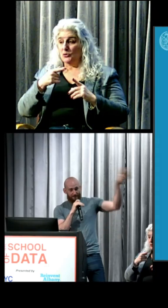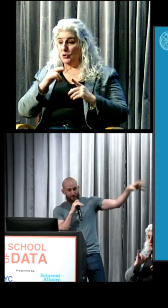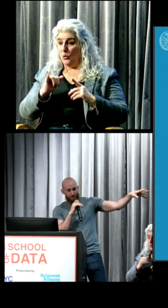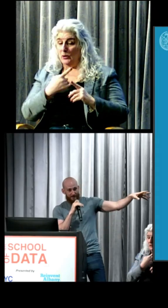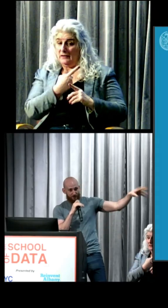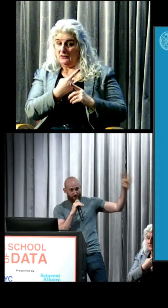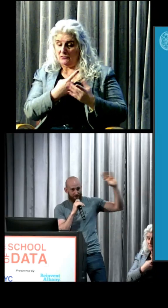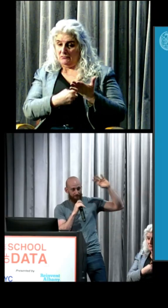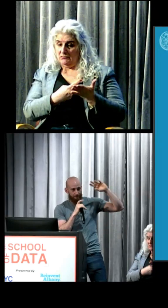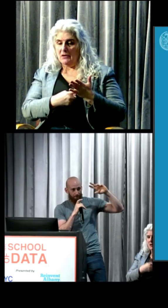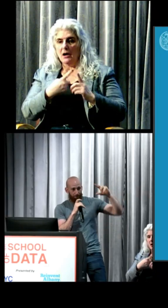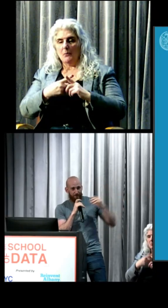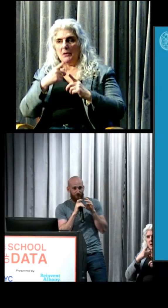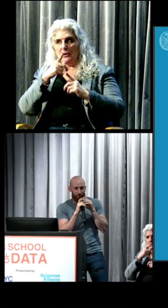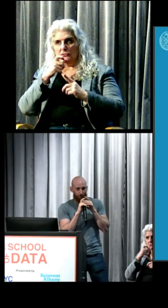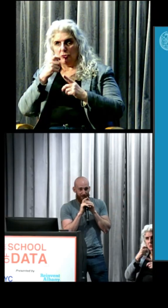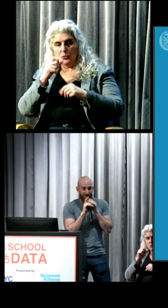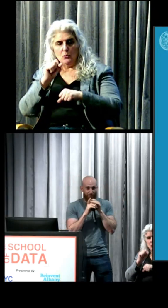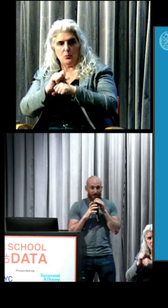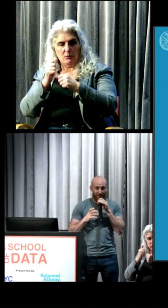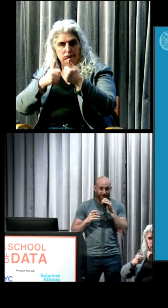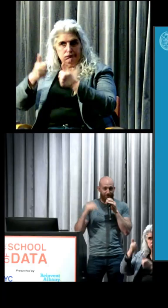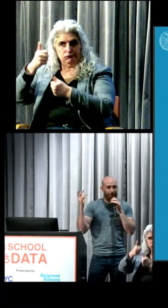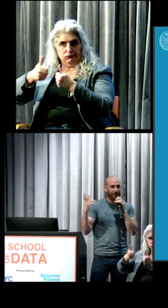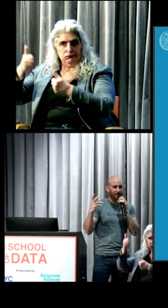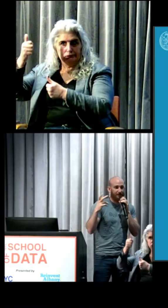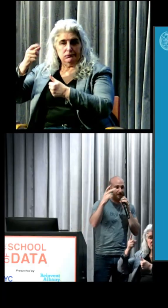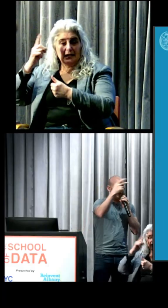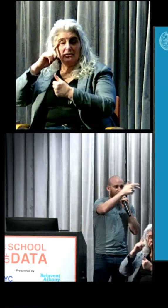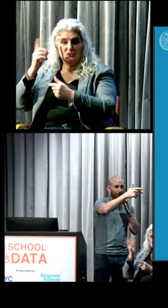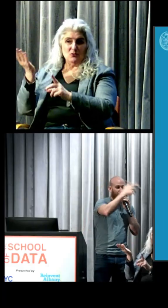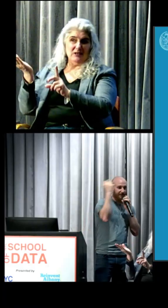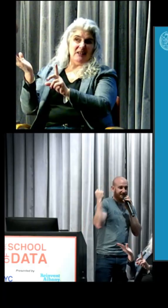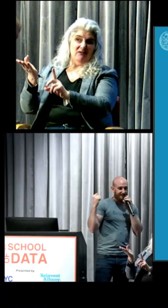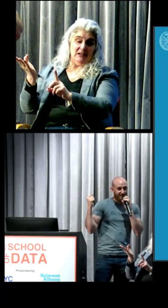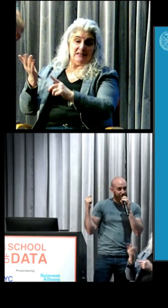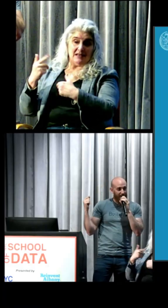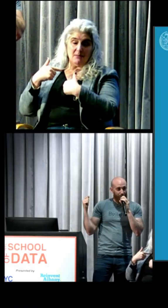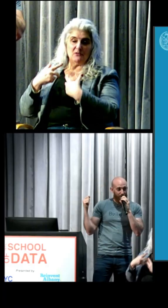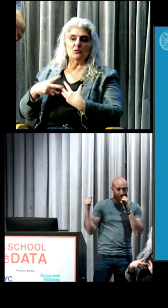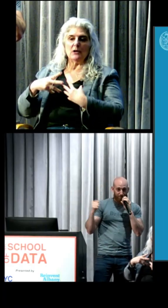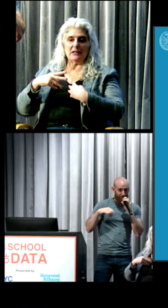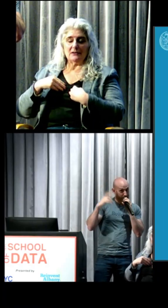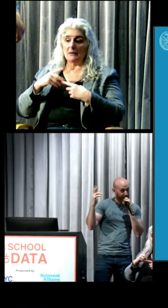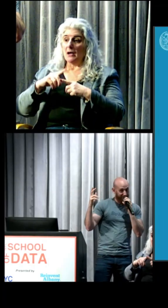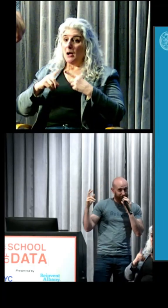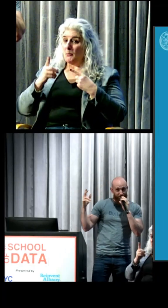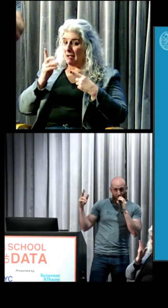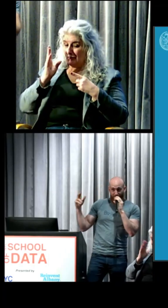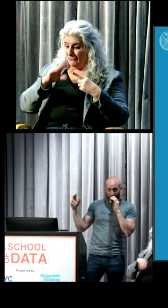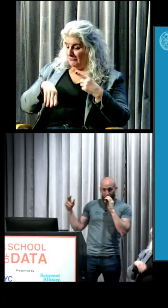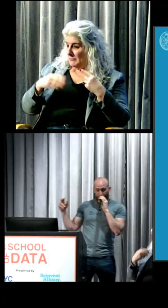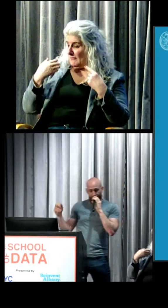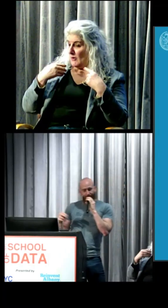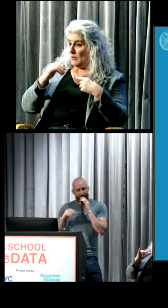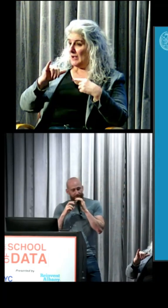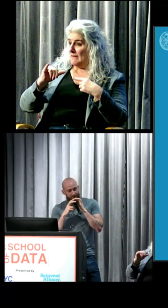I was going to... I want to get these guys to talk just for a few more minutes among themselves, but then, yeah. We can do that. Awesome.